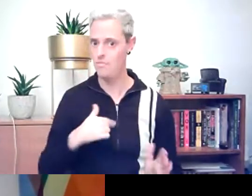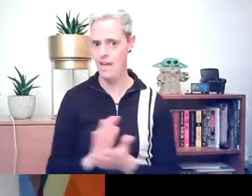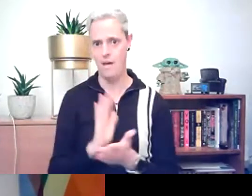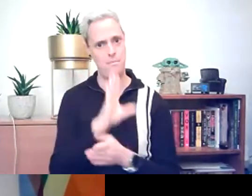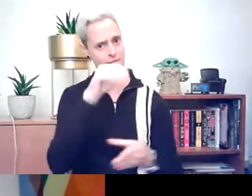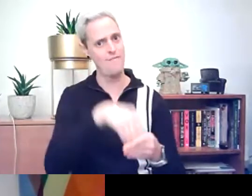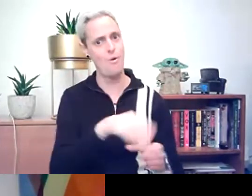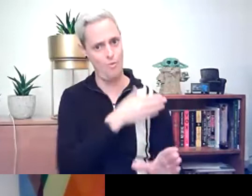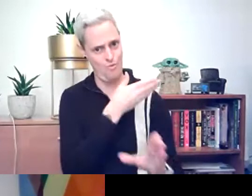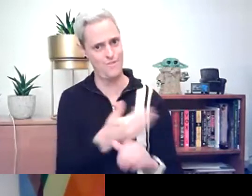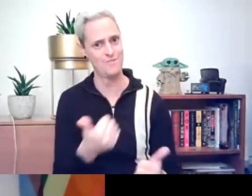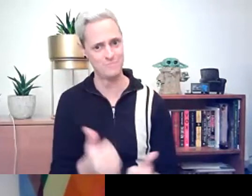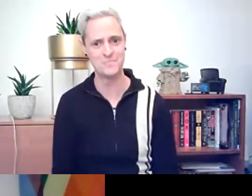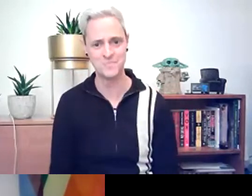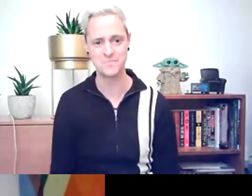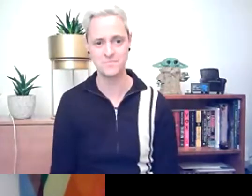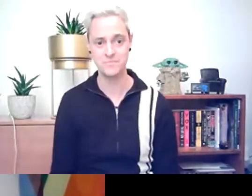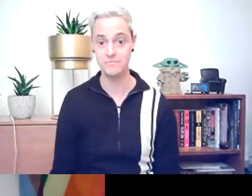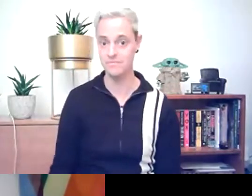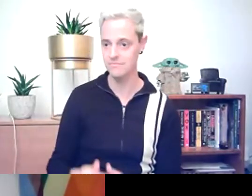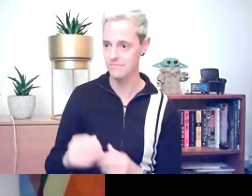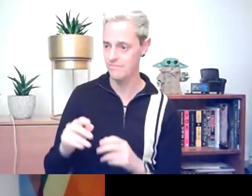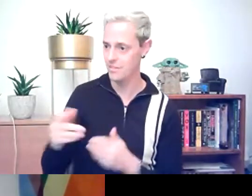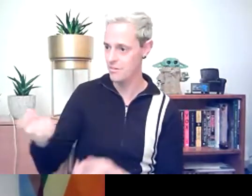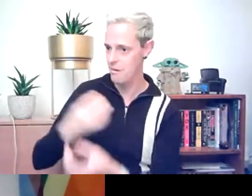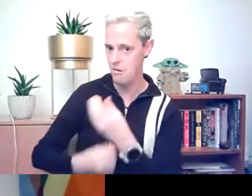18:16:35 mainly focused on trans masculine people, and people had that kind of element